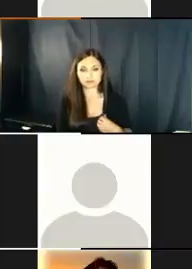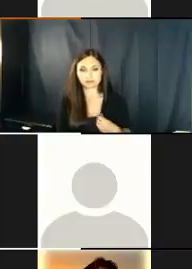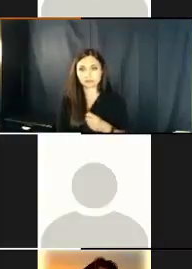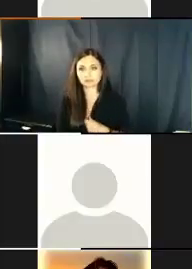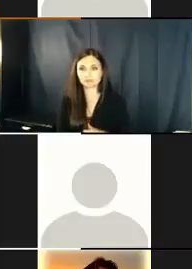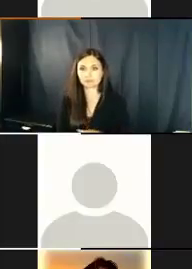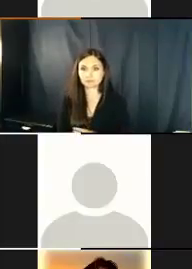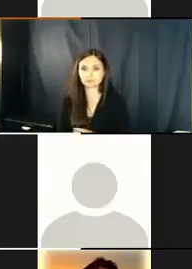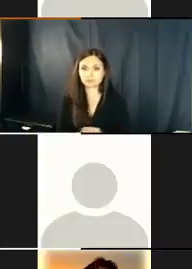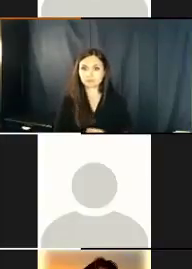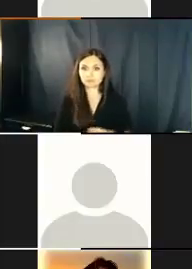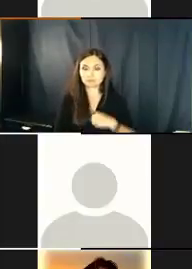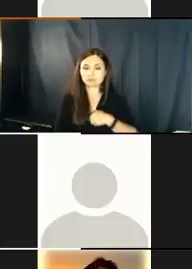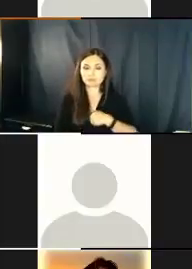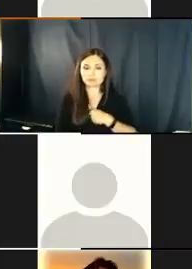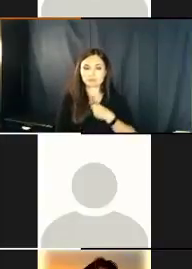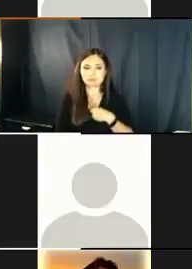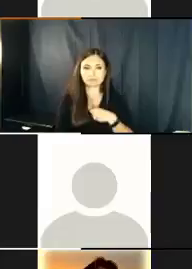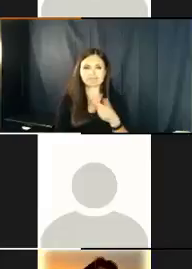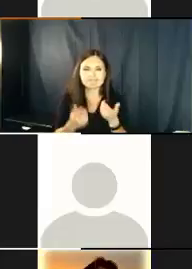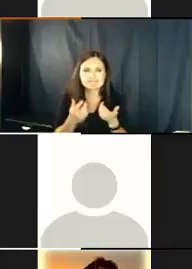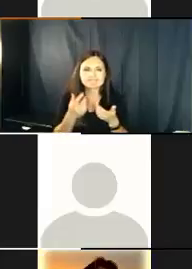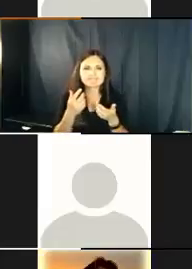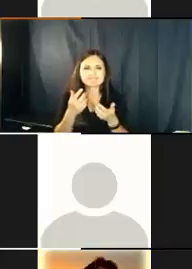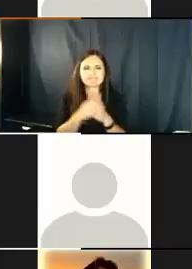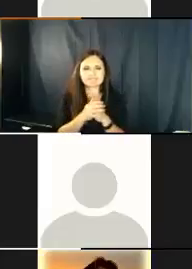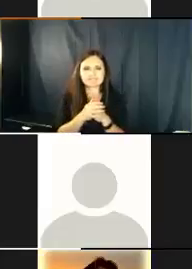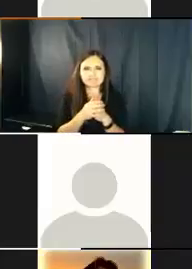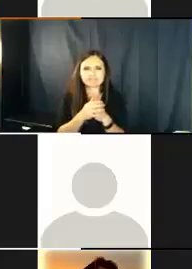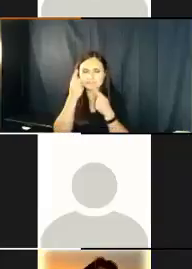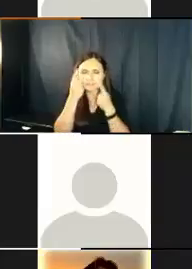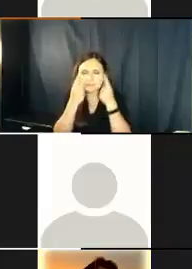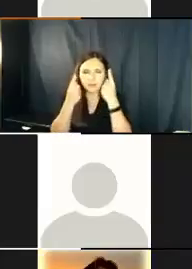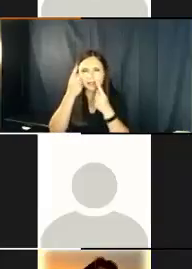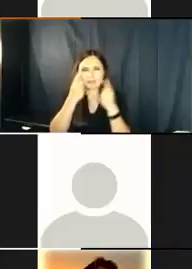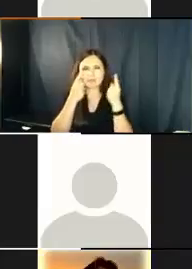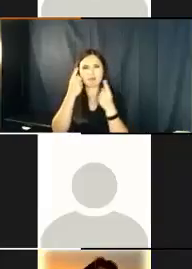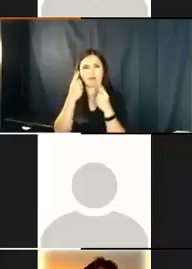So things that we can think about and that are extended through online and blended learning